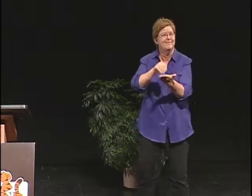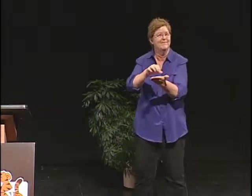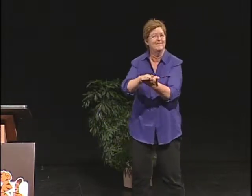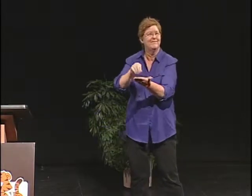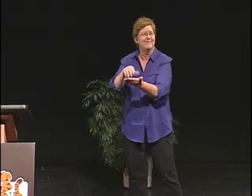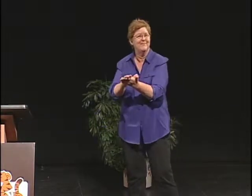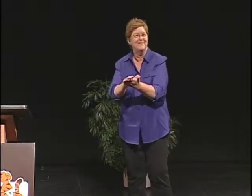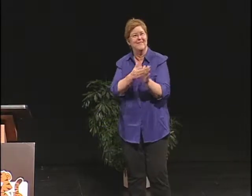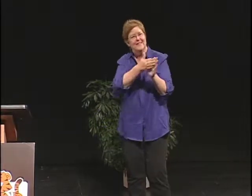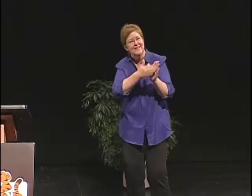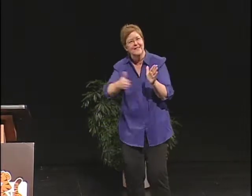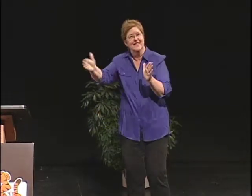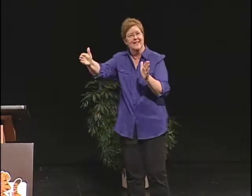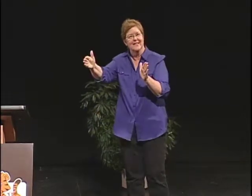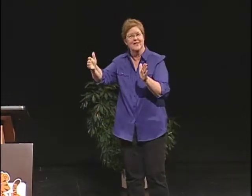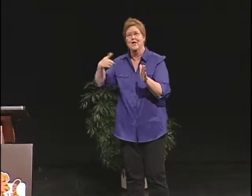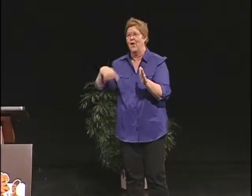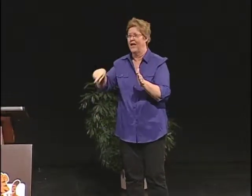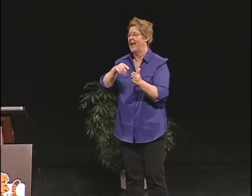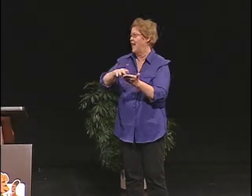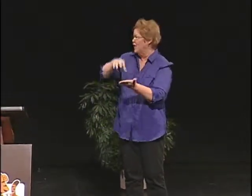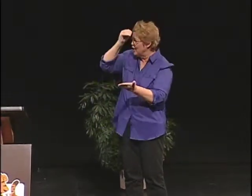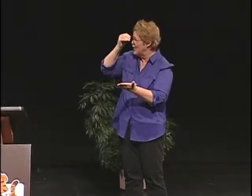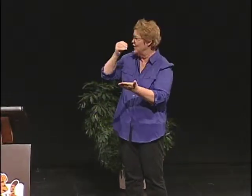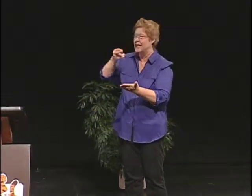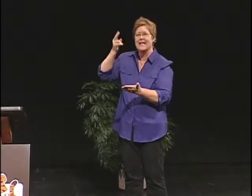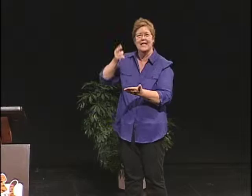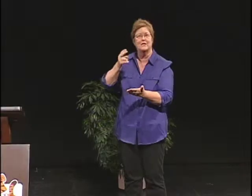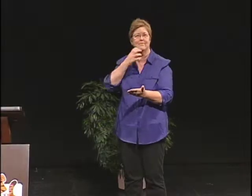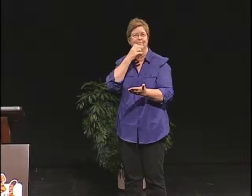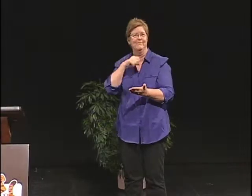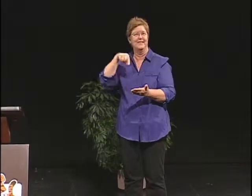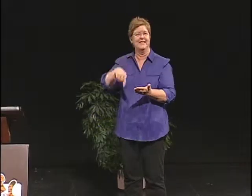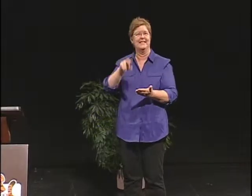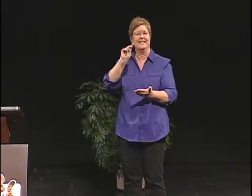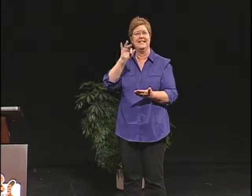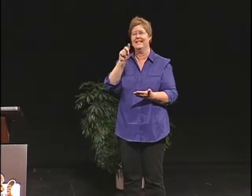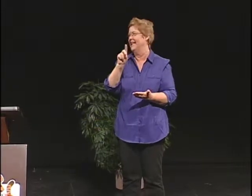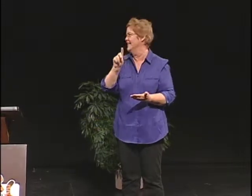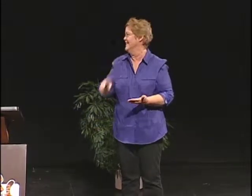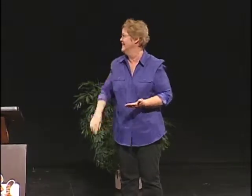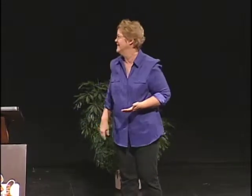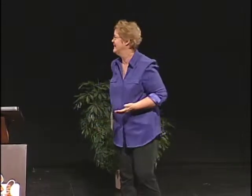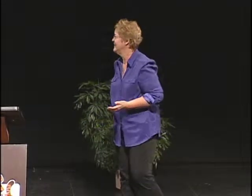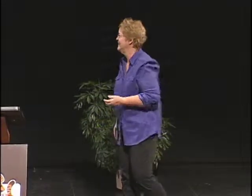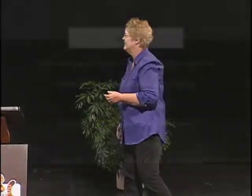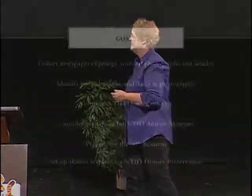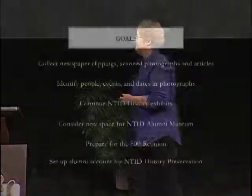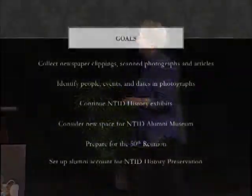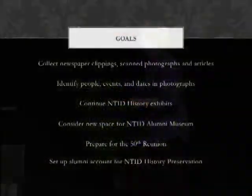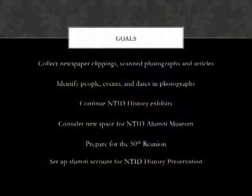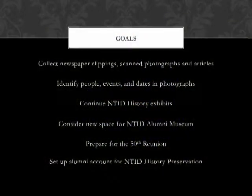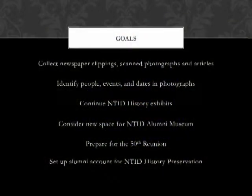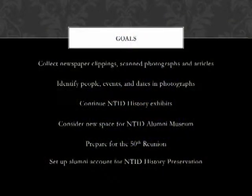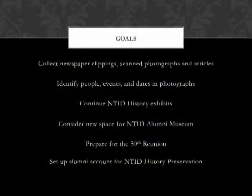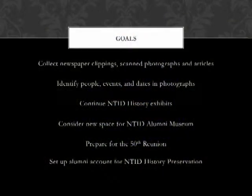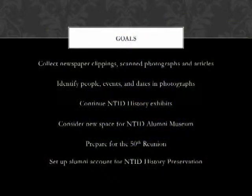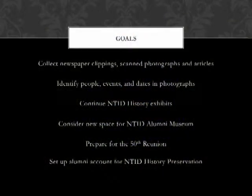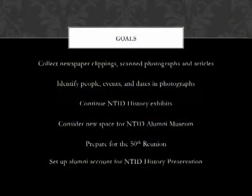So we have a strong desire and need to make sure that we capture our history, that we save it for future generations.